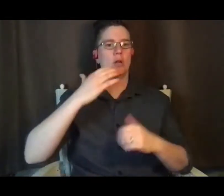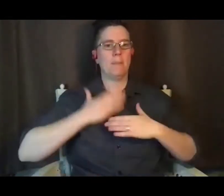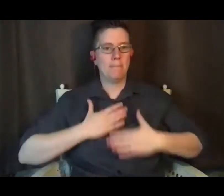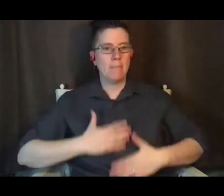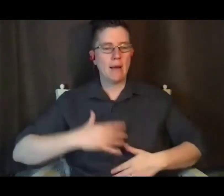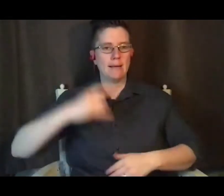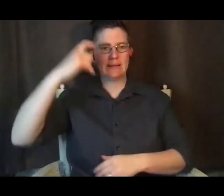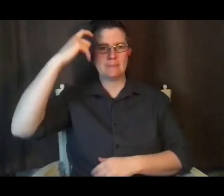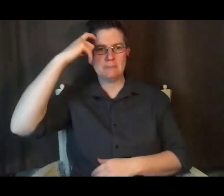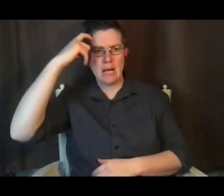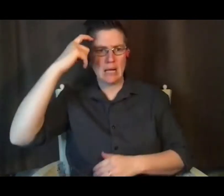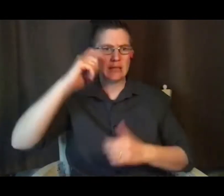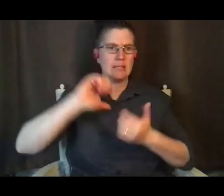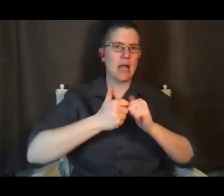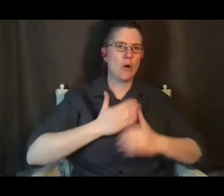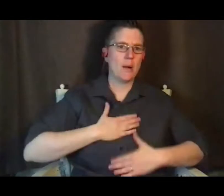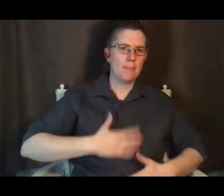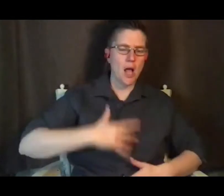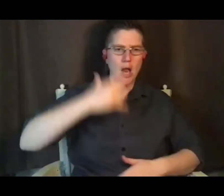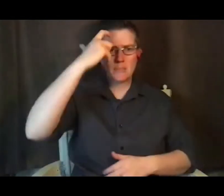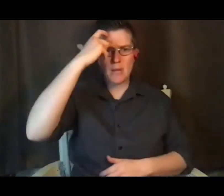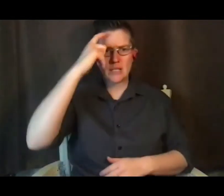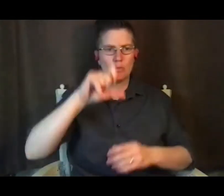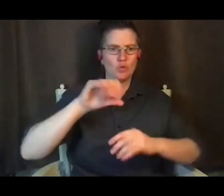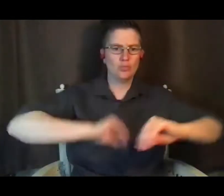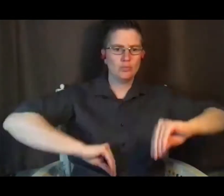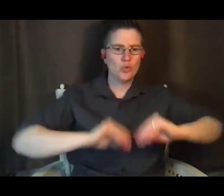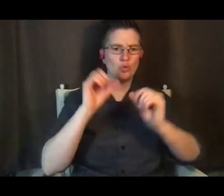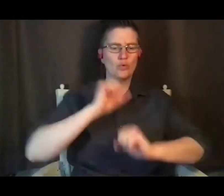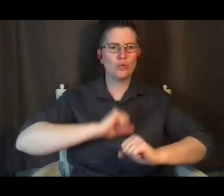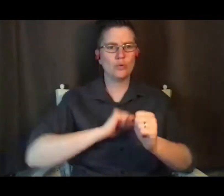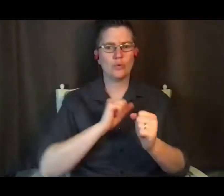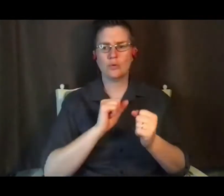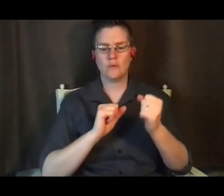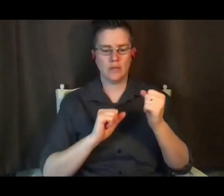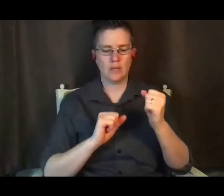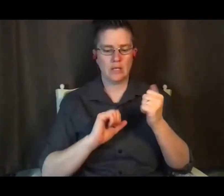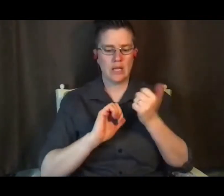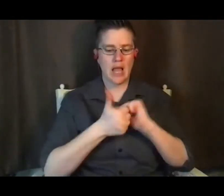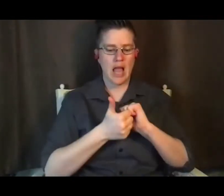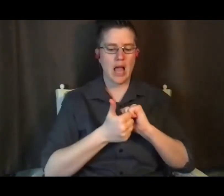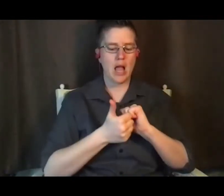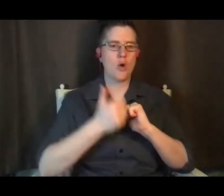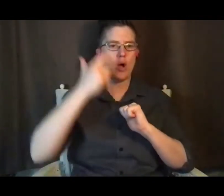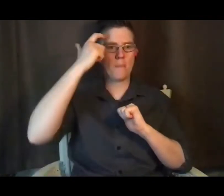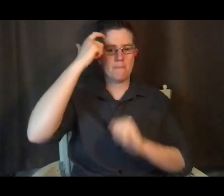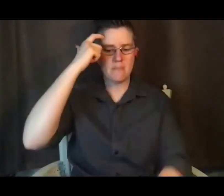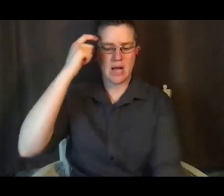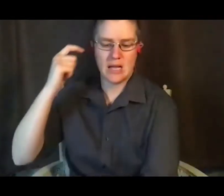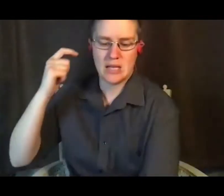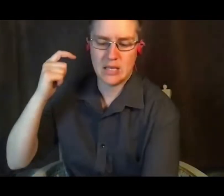our body minds are supposed to move the ways that our body minds are supposed to appear in space